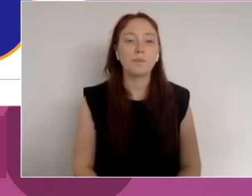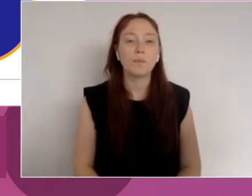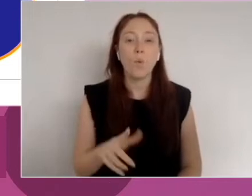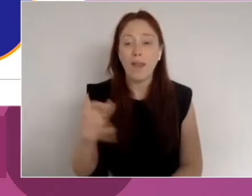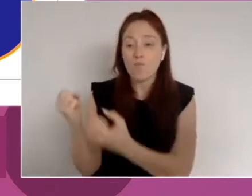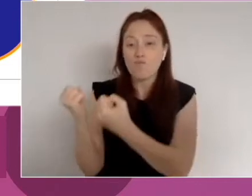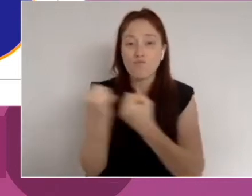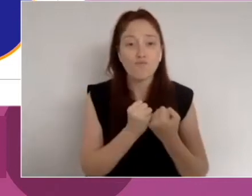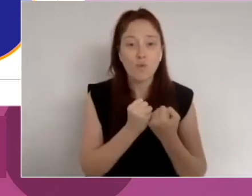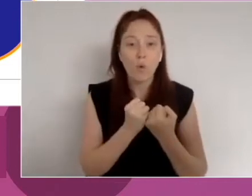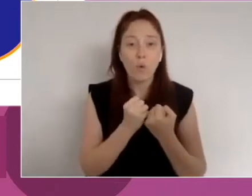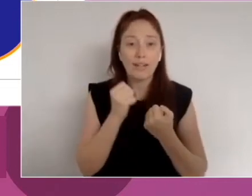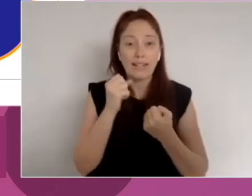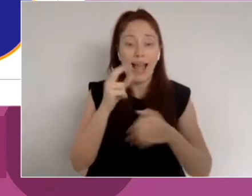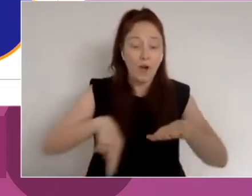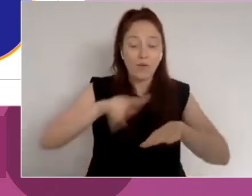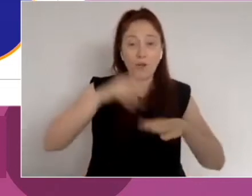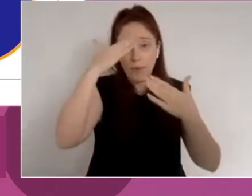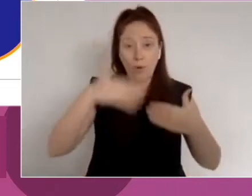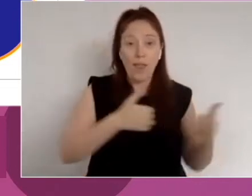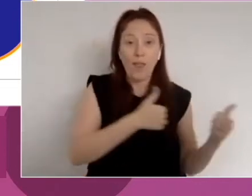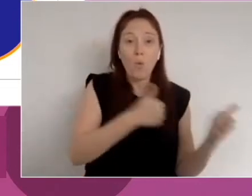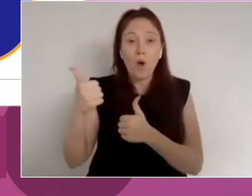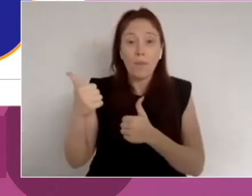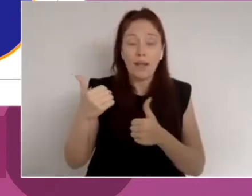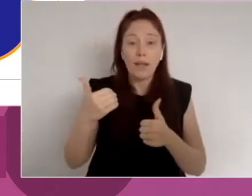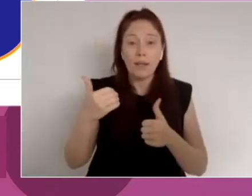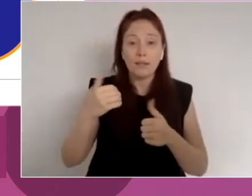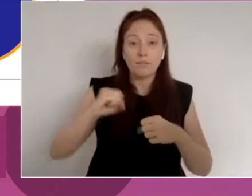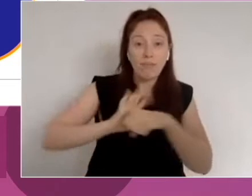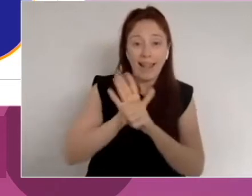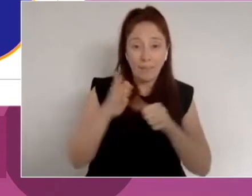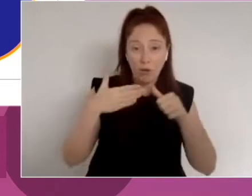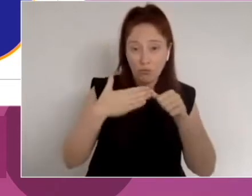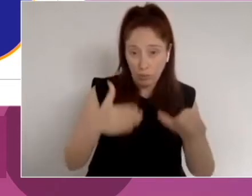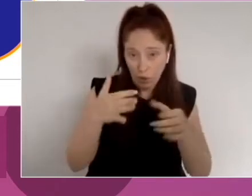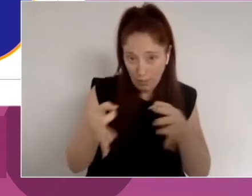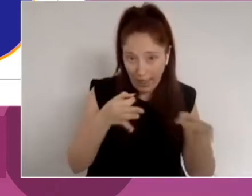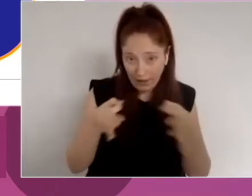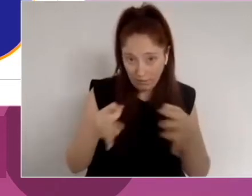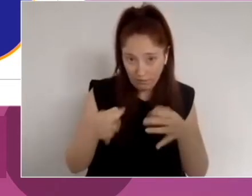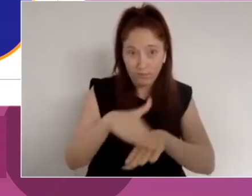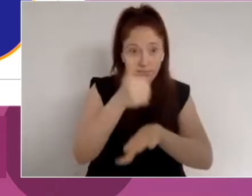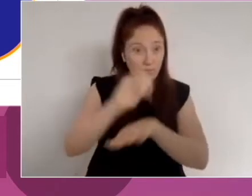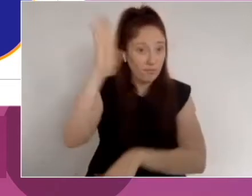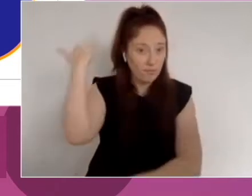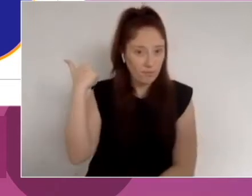our national mental health and wellbeing response plan. This came about as a specific request